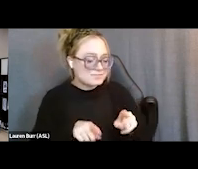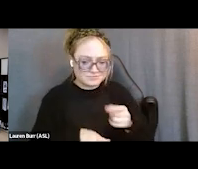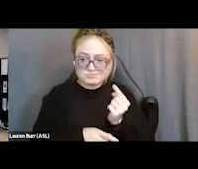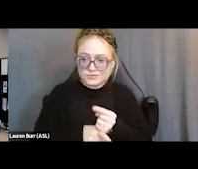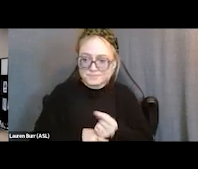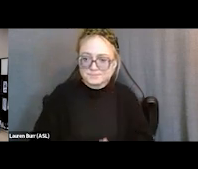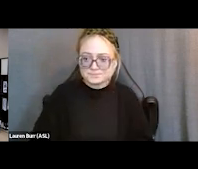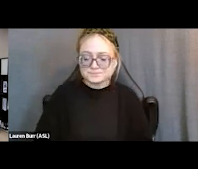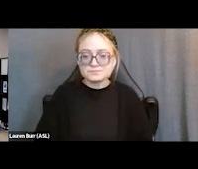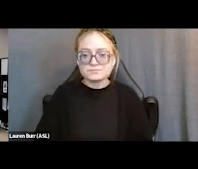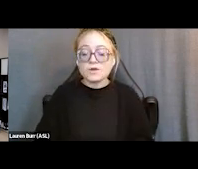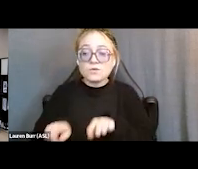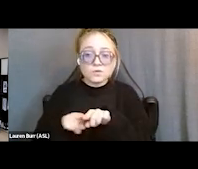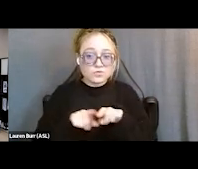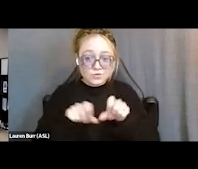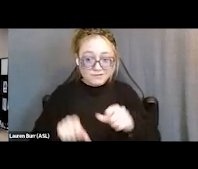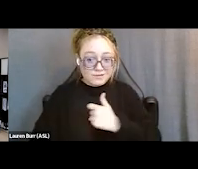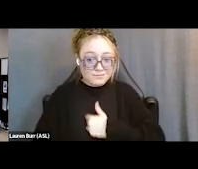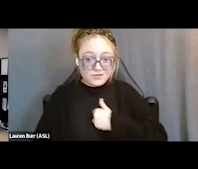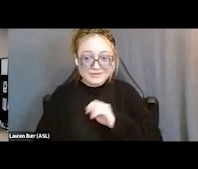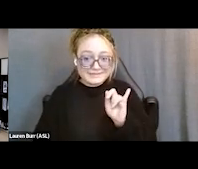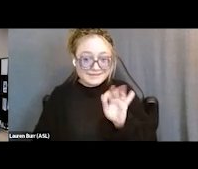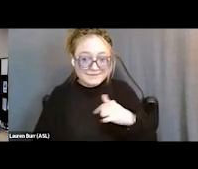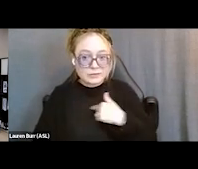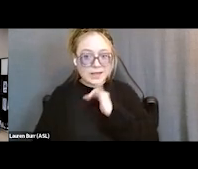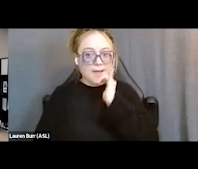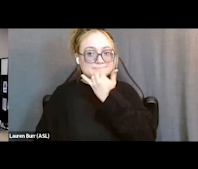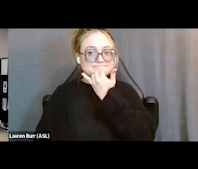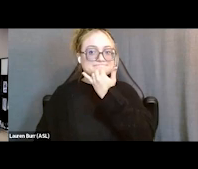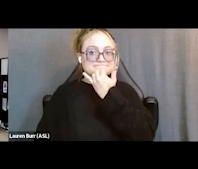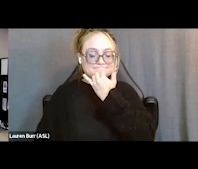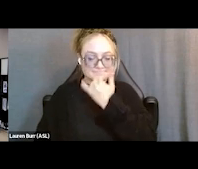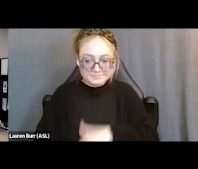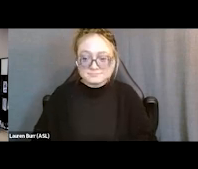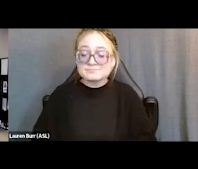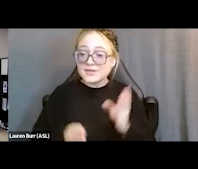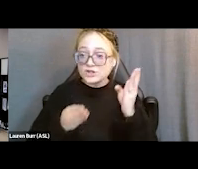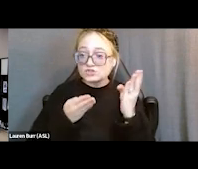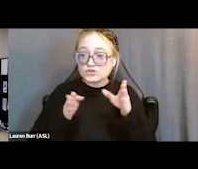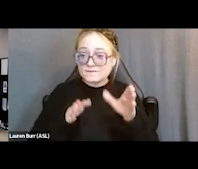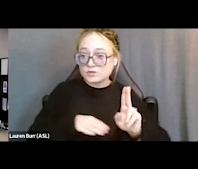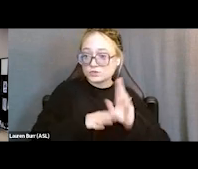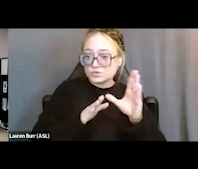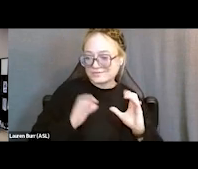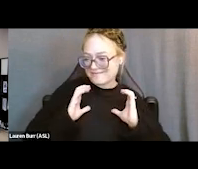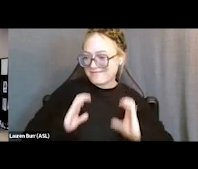We can also apologize if we made a mistake. Service users tend to be less upset about mistakes